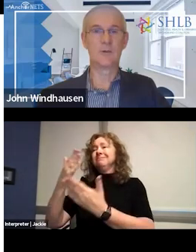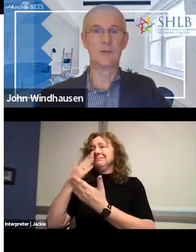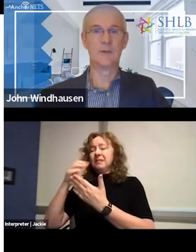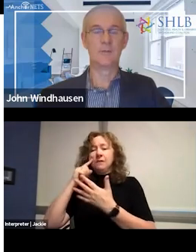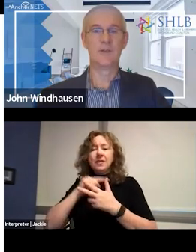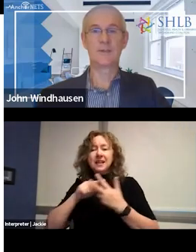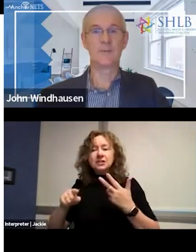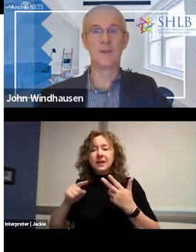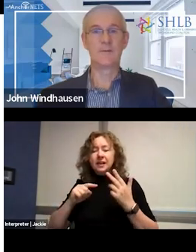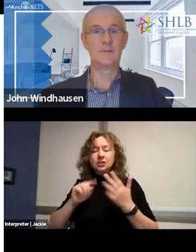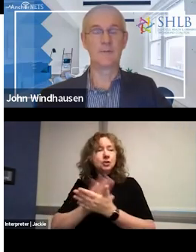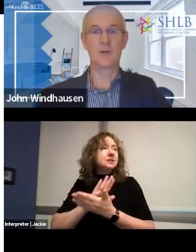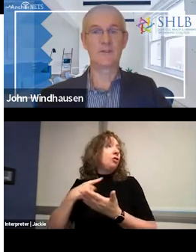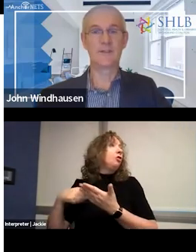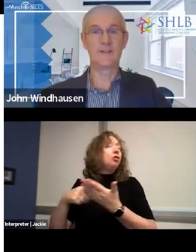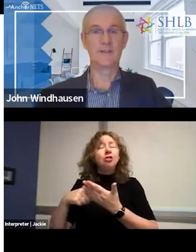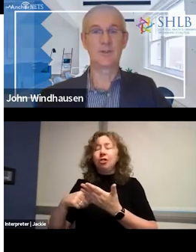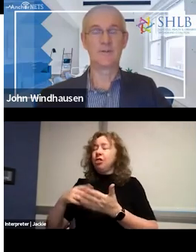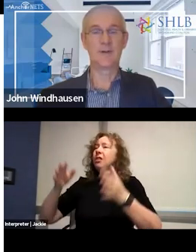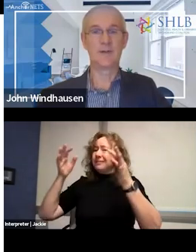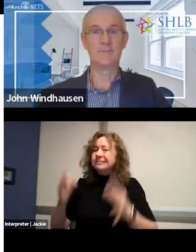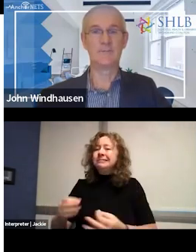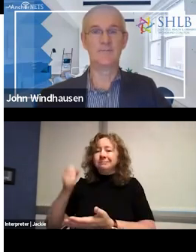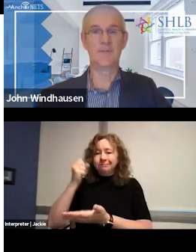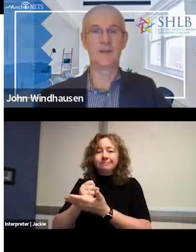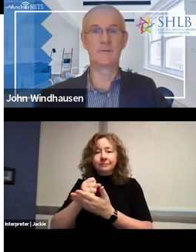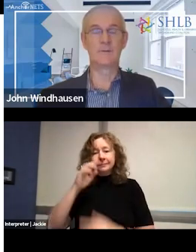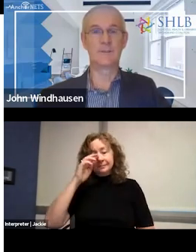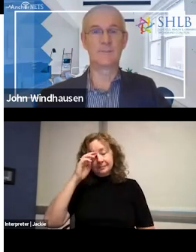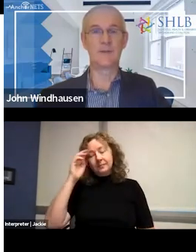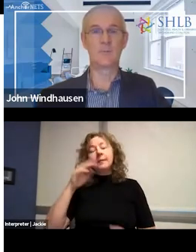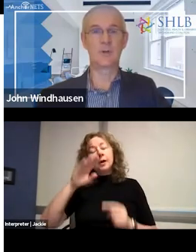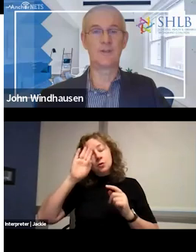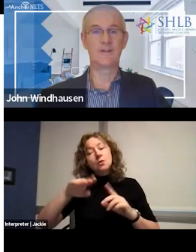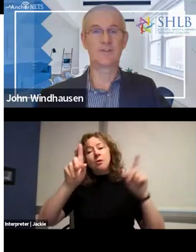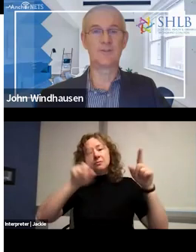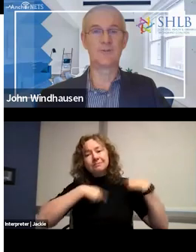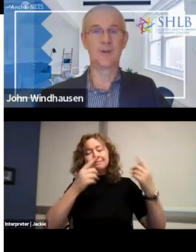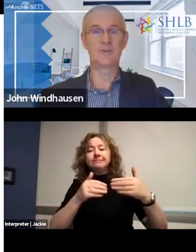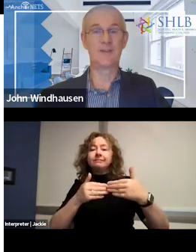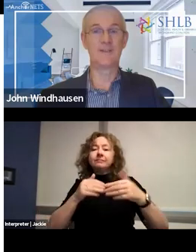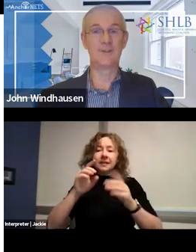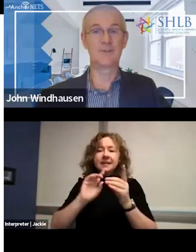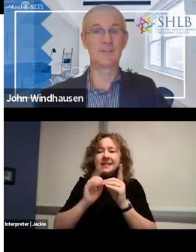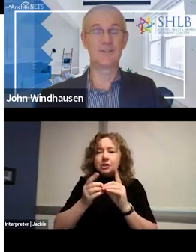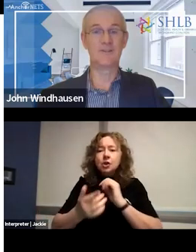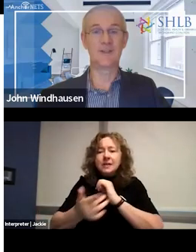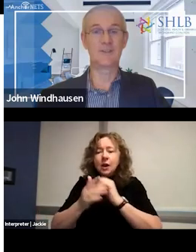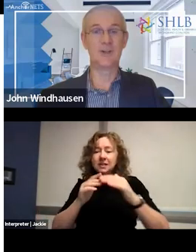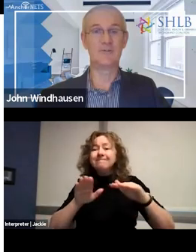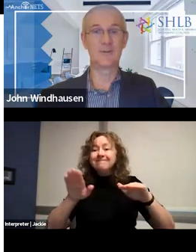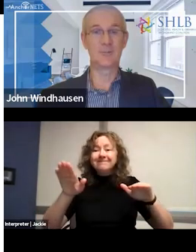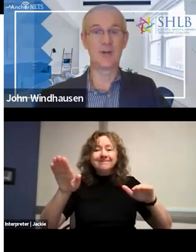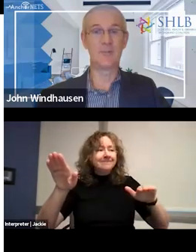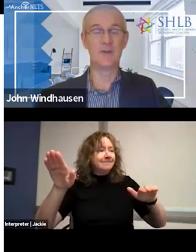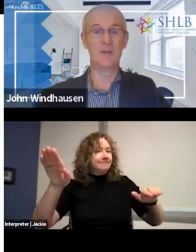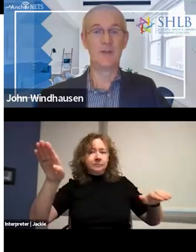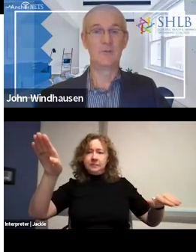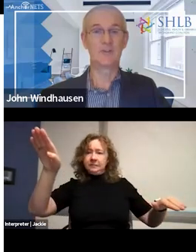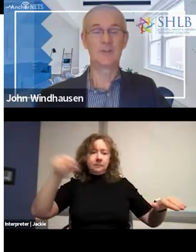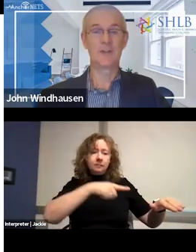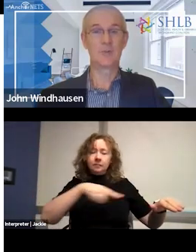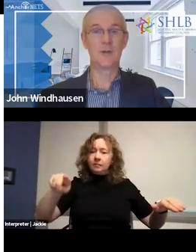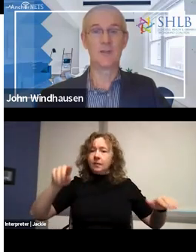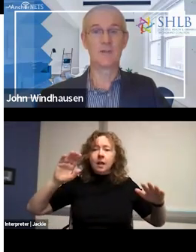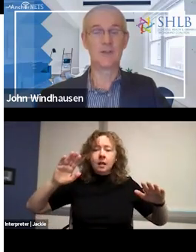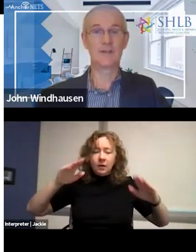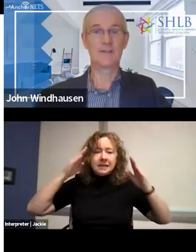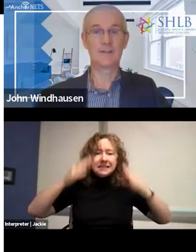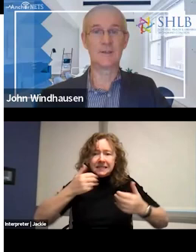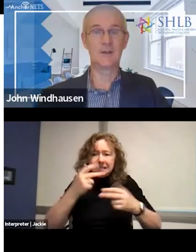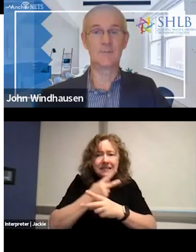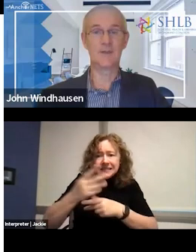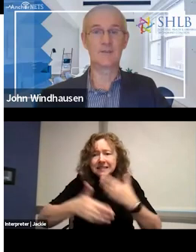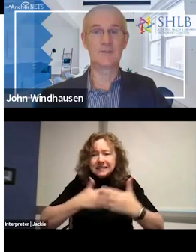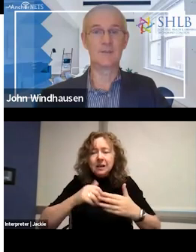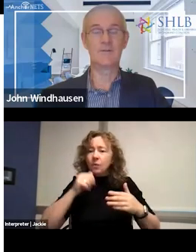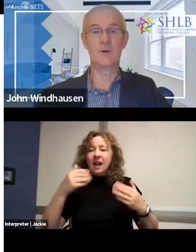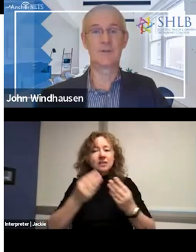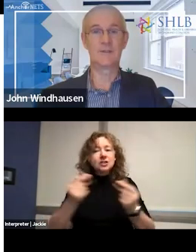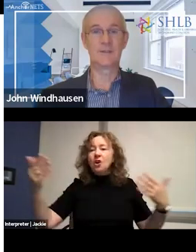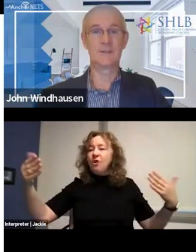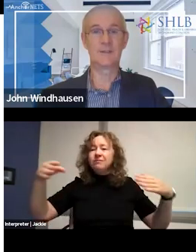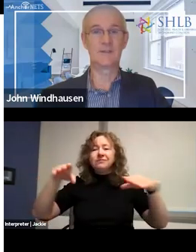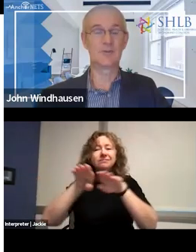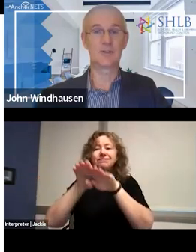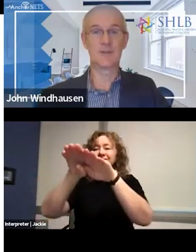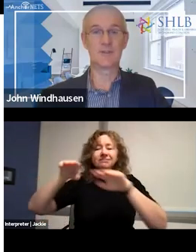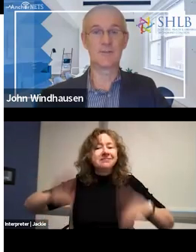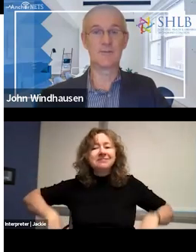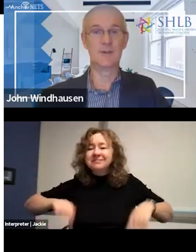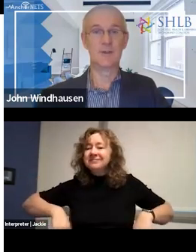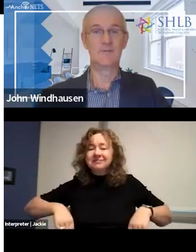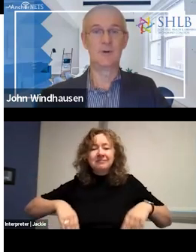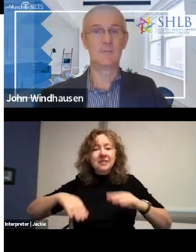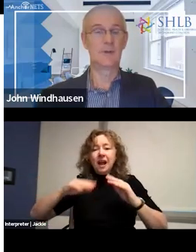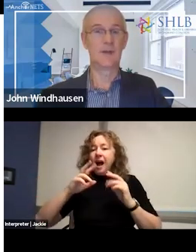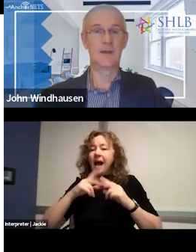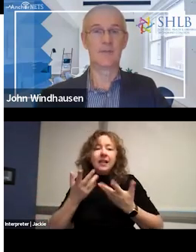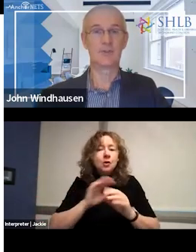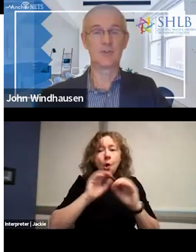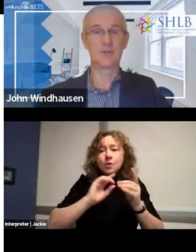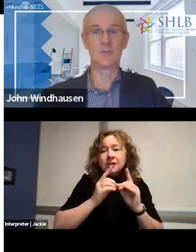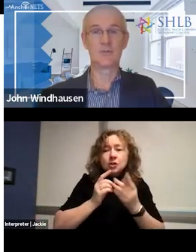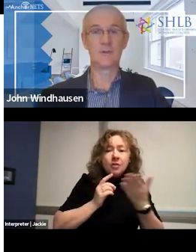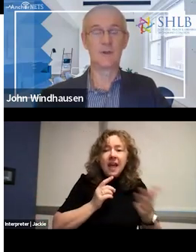John Windhausen: for moving these 3 issues forward. Basically, we have a long standing digital divide. And despite working on this issue for about 20 years, we still have not solved the problem, which is that broadband does not exist in a lot of places, and even where it does exist it's too expensive